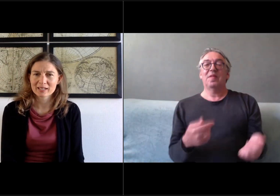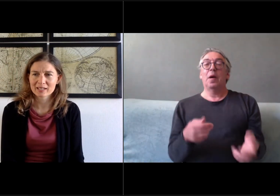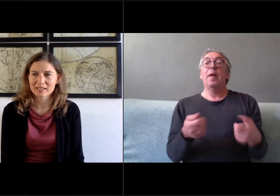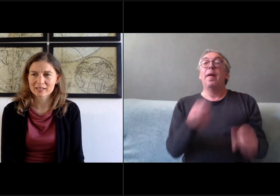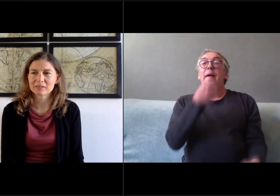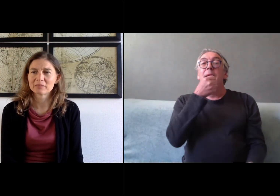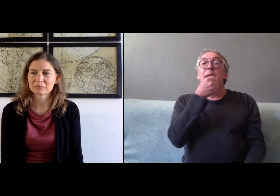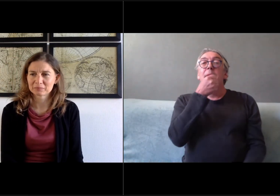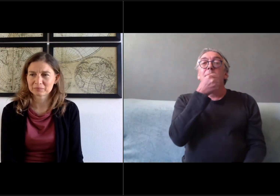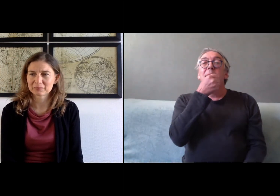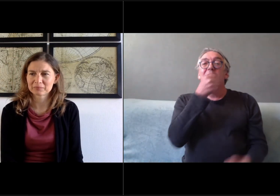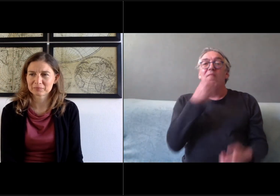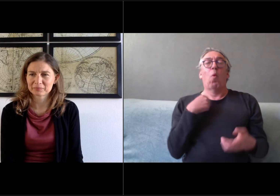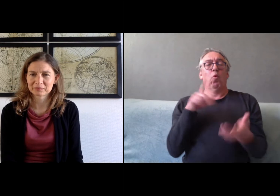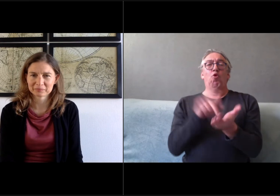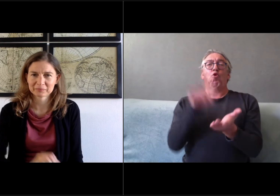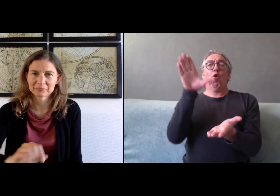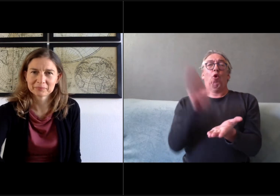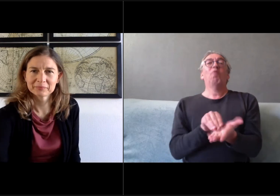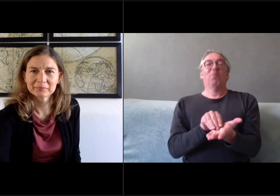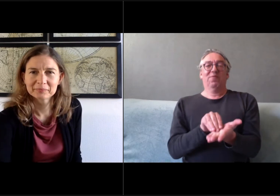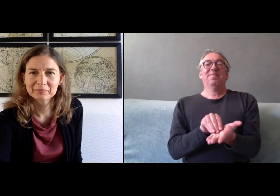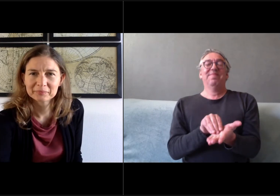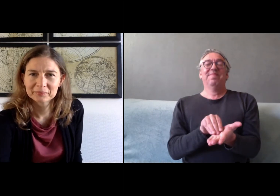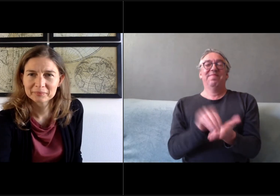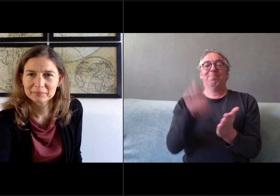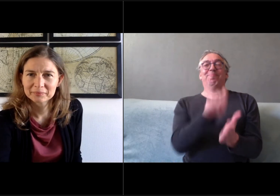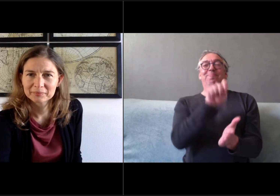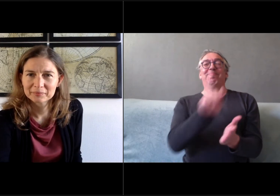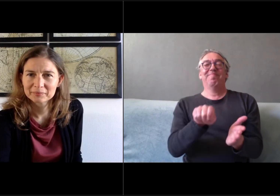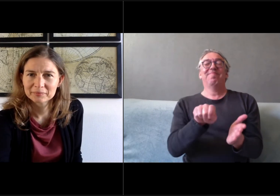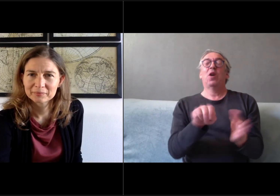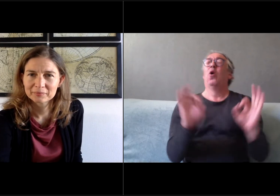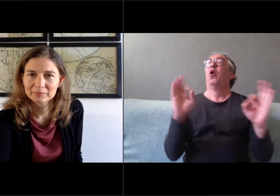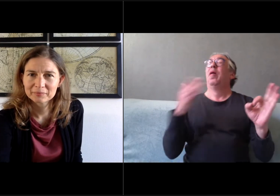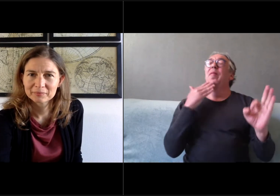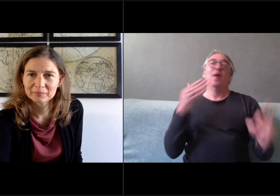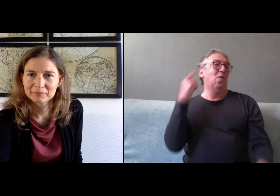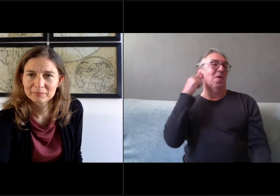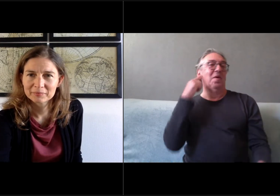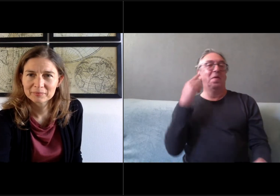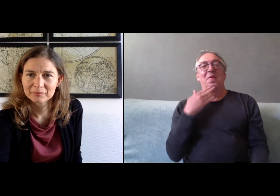Okay, please do, thank you. ANDRÉ: Thank you very much, very sorry for this.